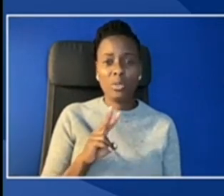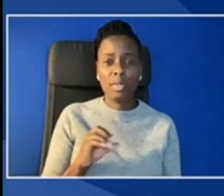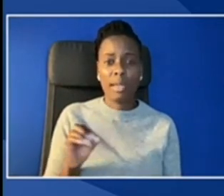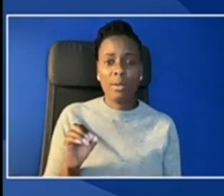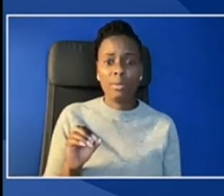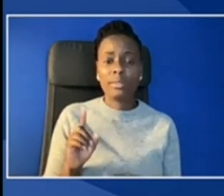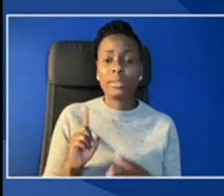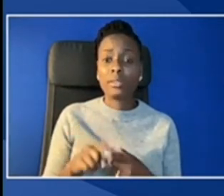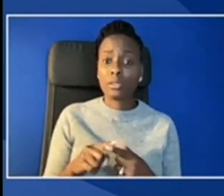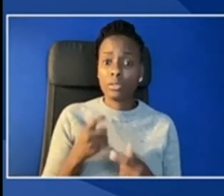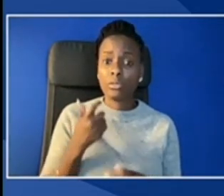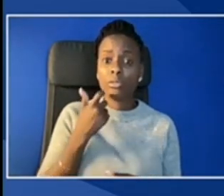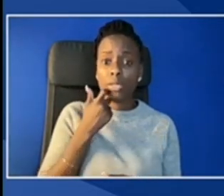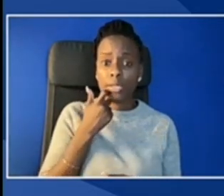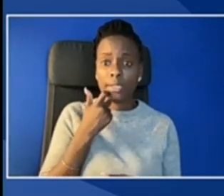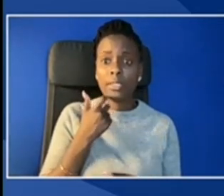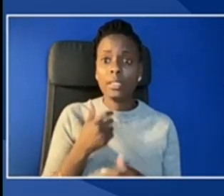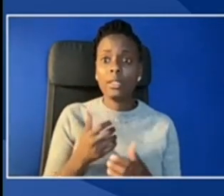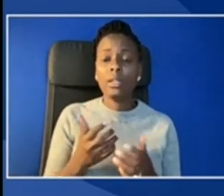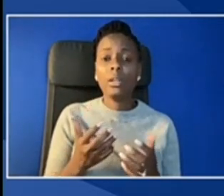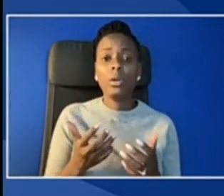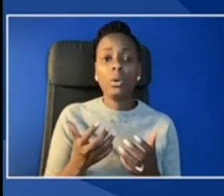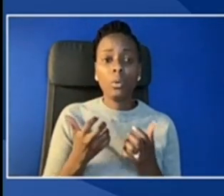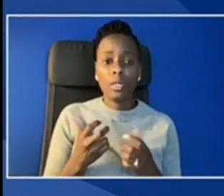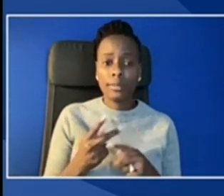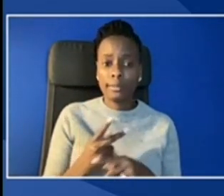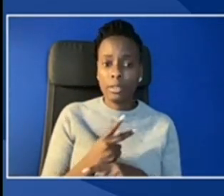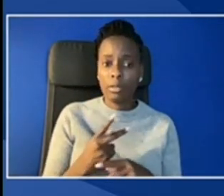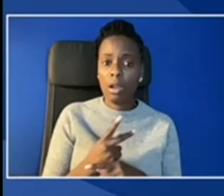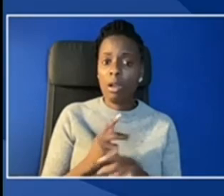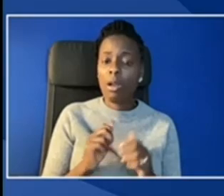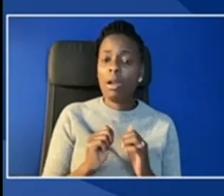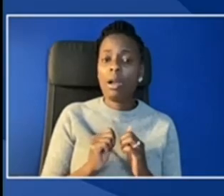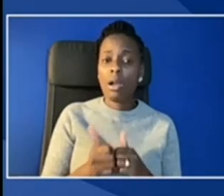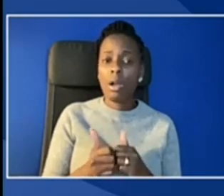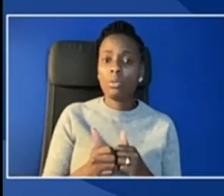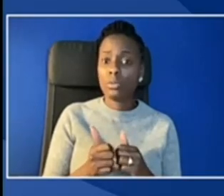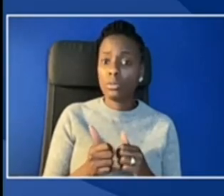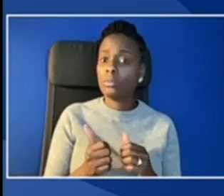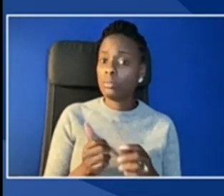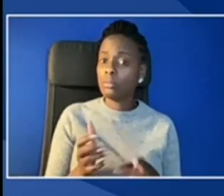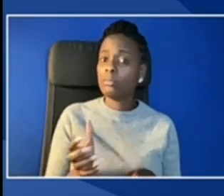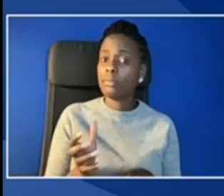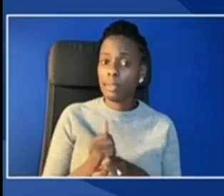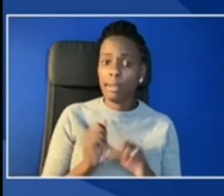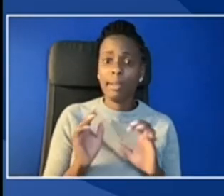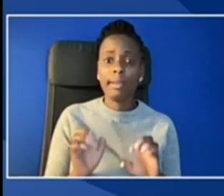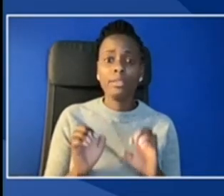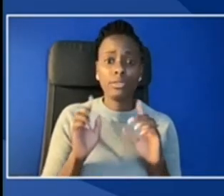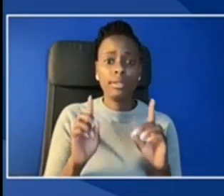we wanted to find a way to be able to get education because we were working, you